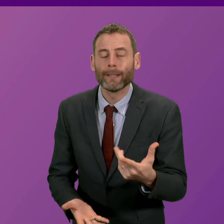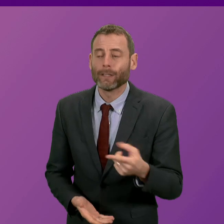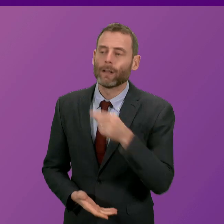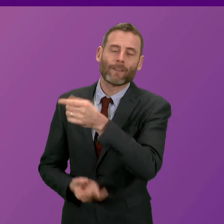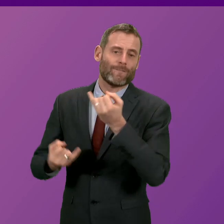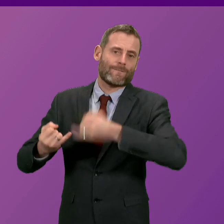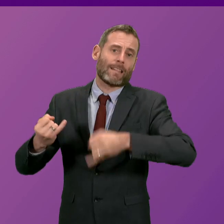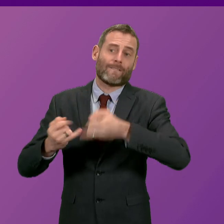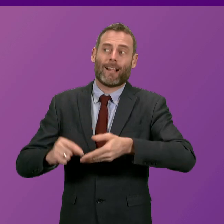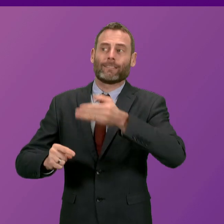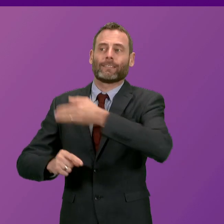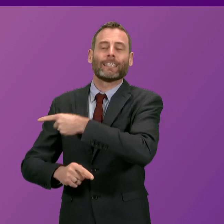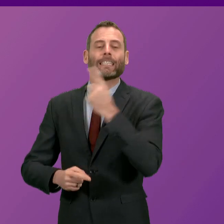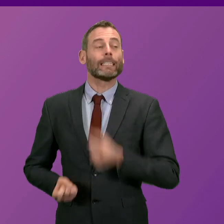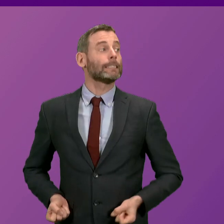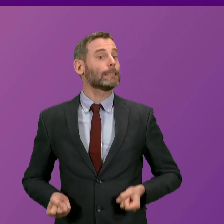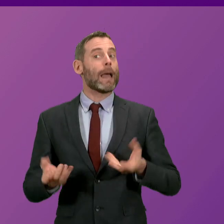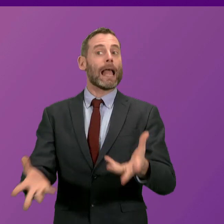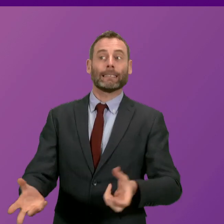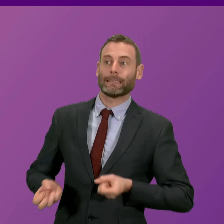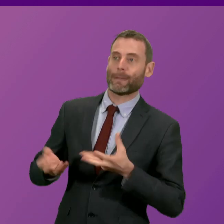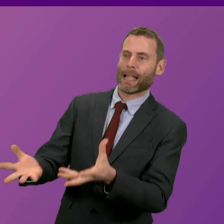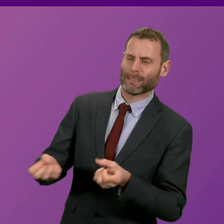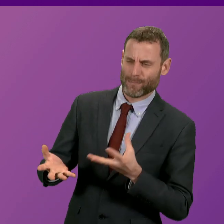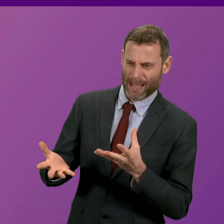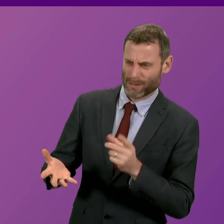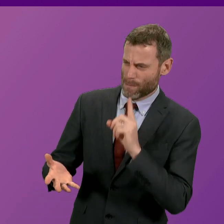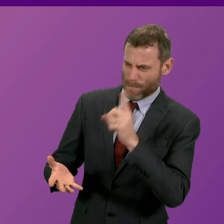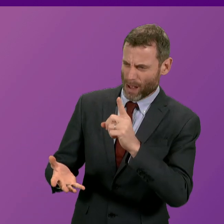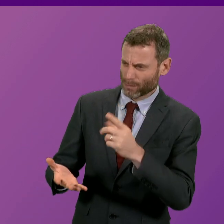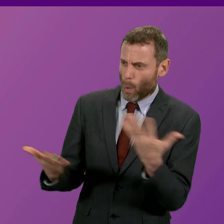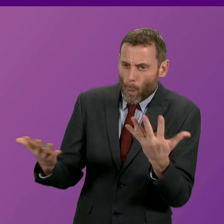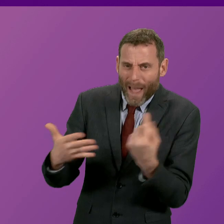spend more money in the same way and get a different result. Is it not clear